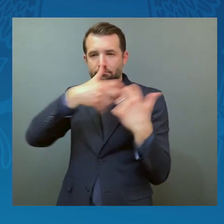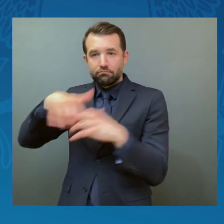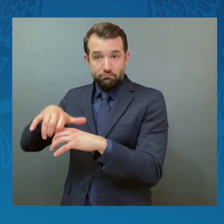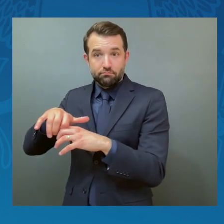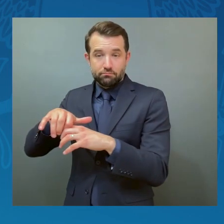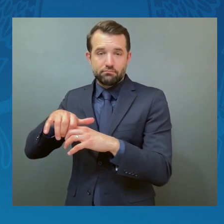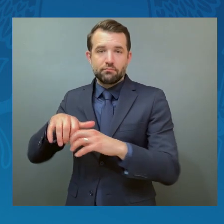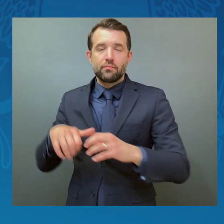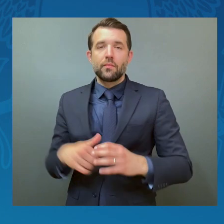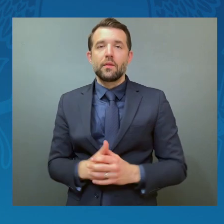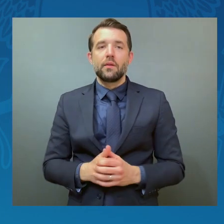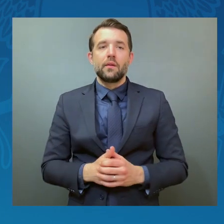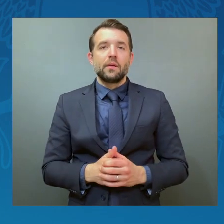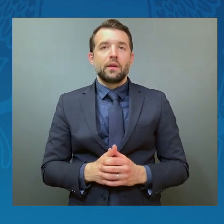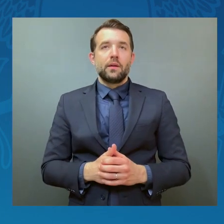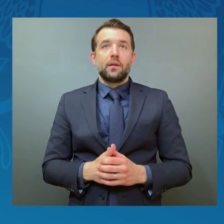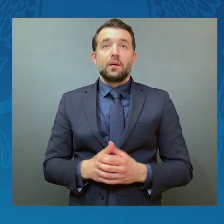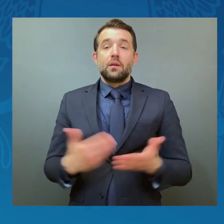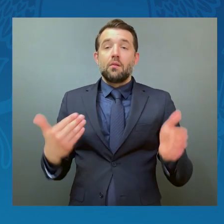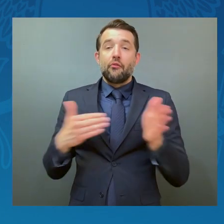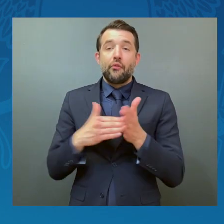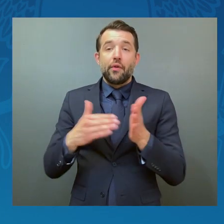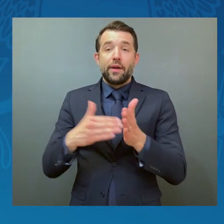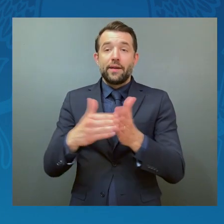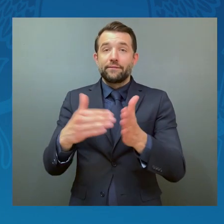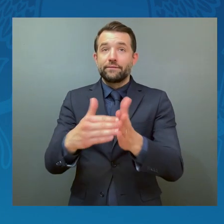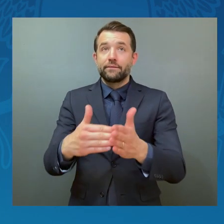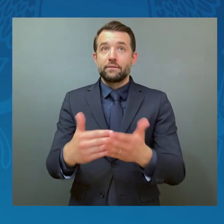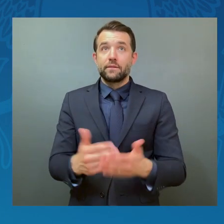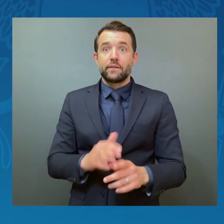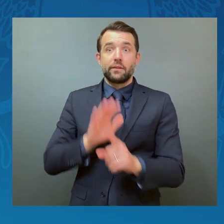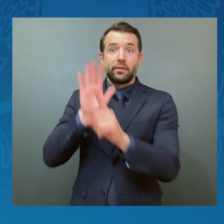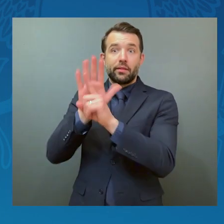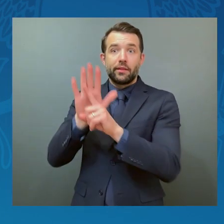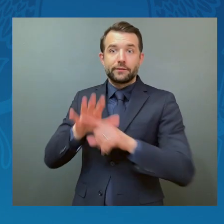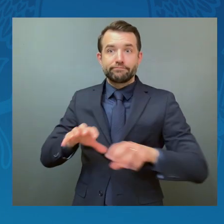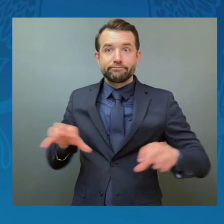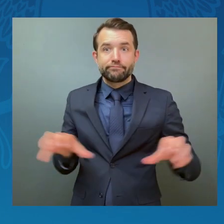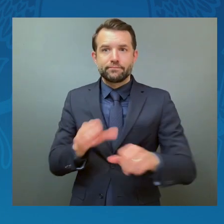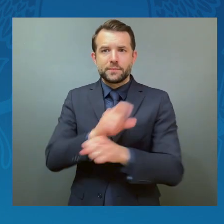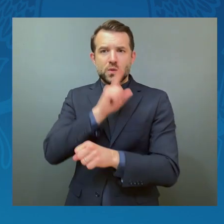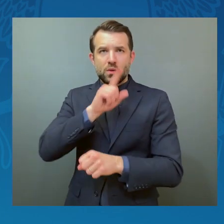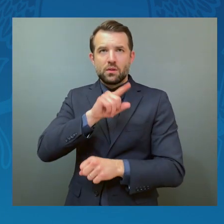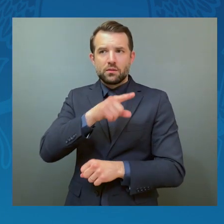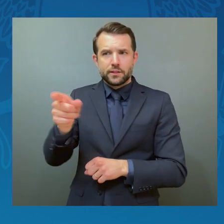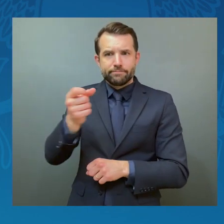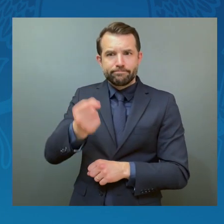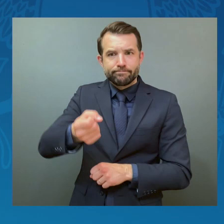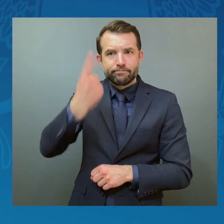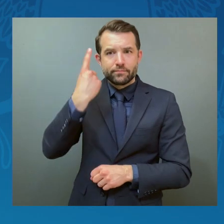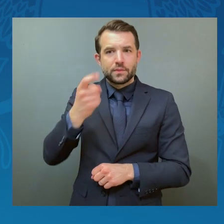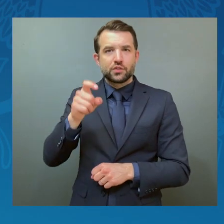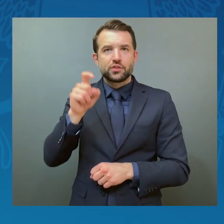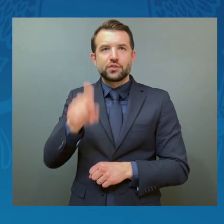Often what they are doing is understanding that we have to make it easier. We have to make it easier.